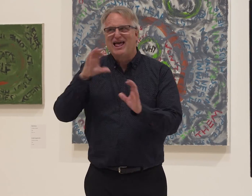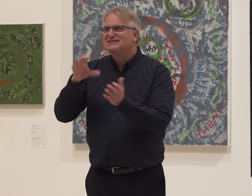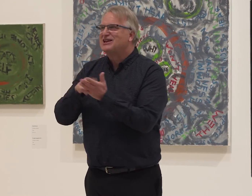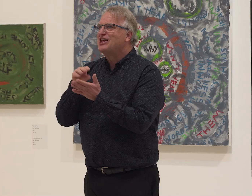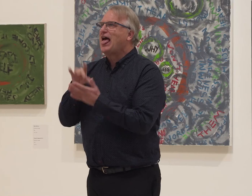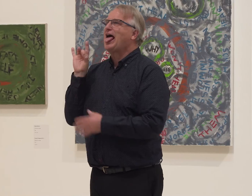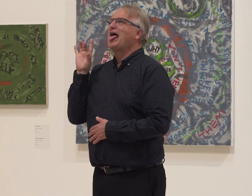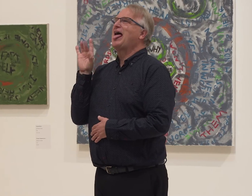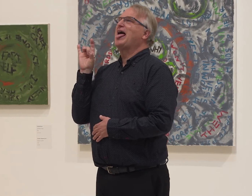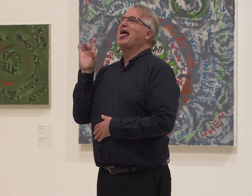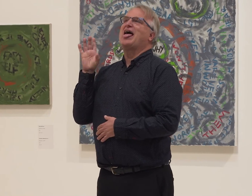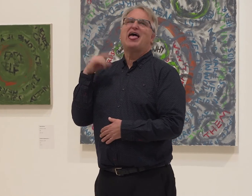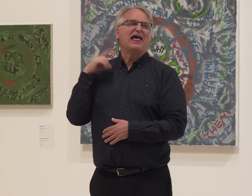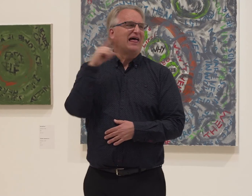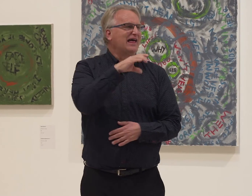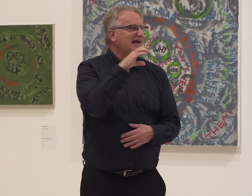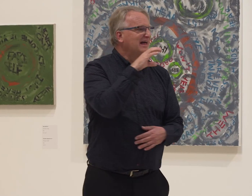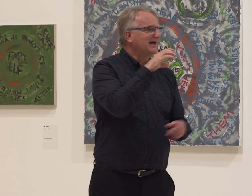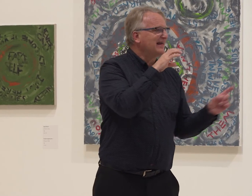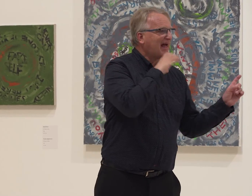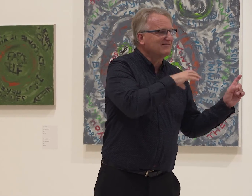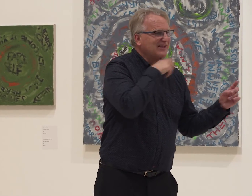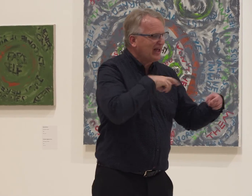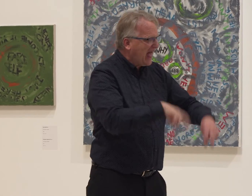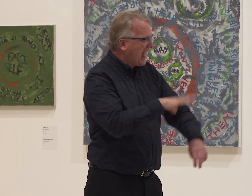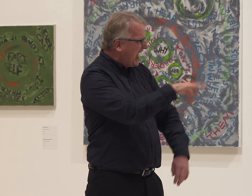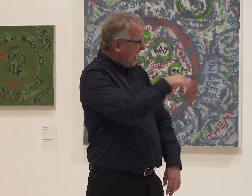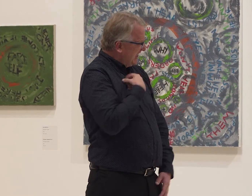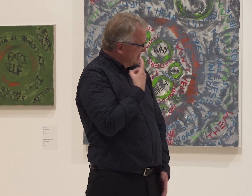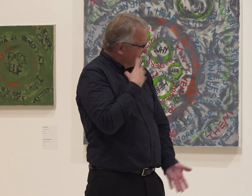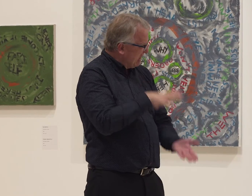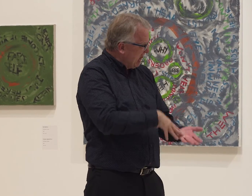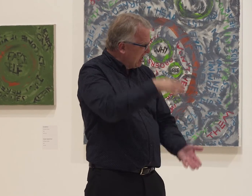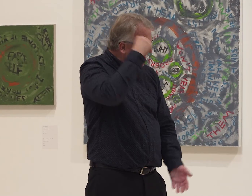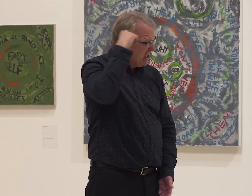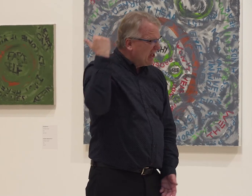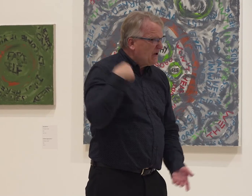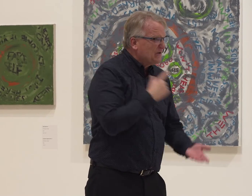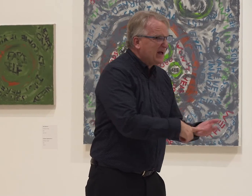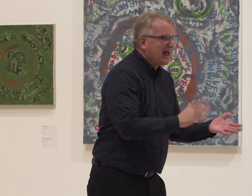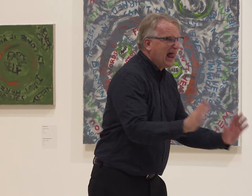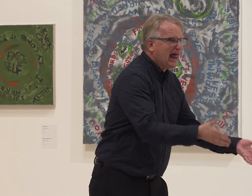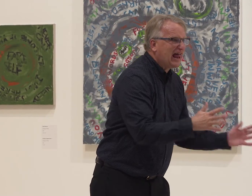How much are we sharing the interpreting process, or the captioning process, or the options